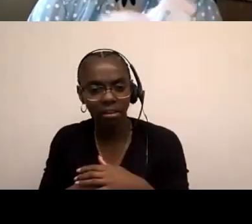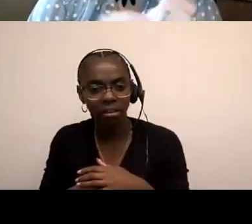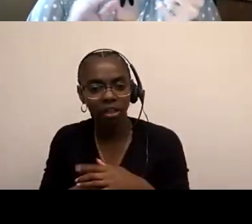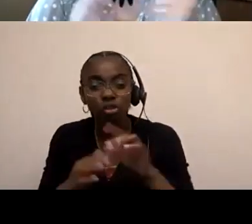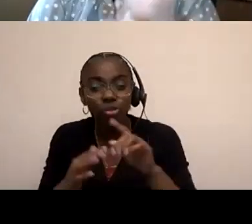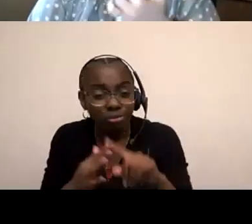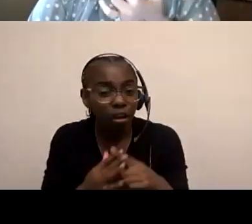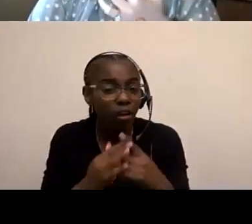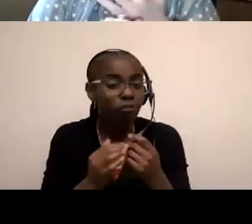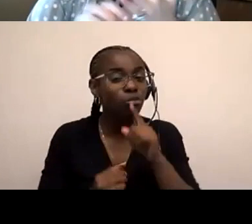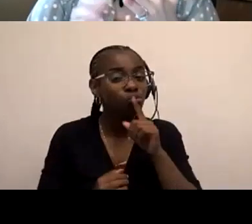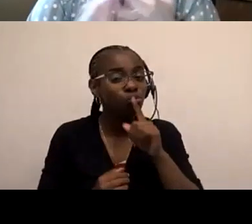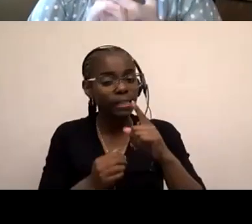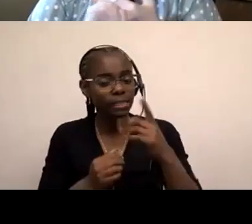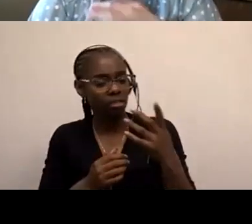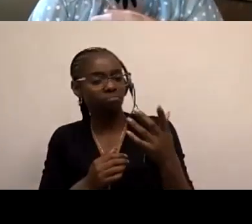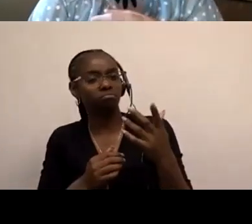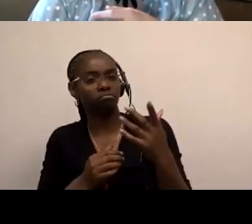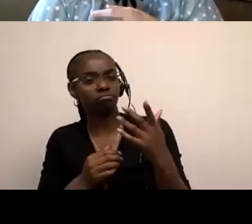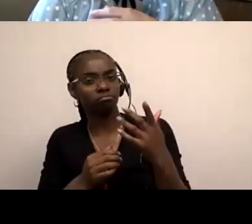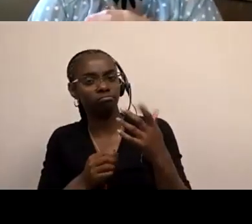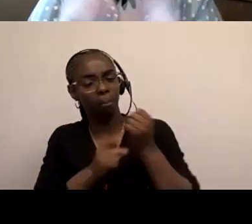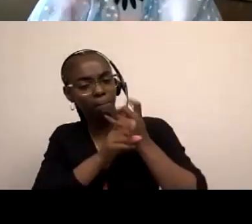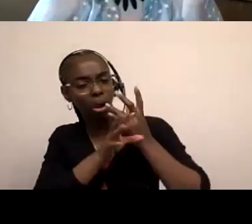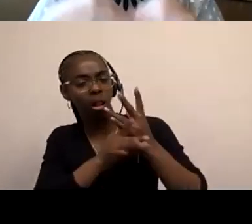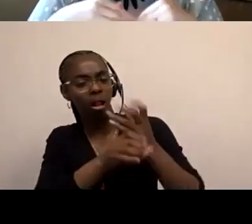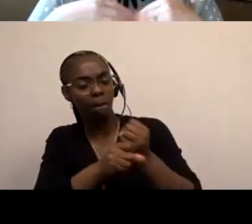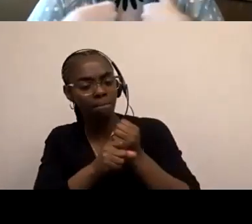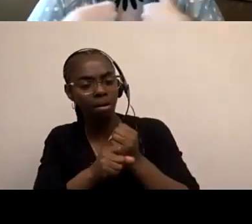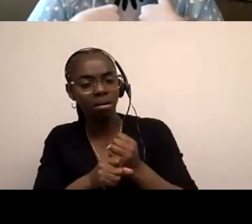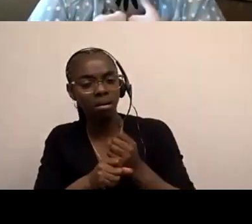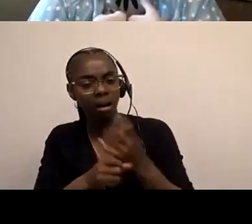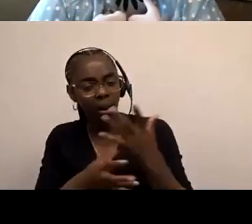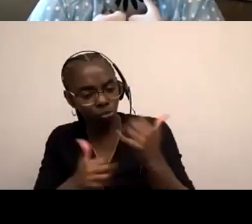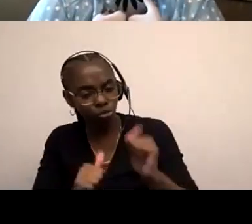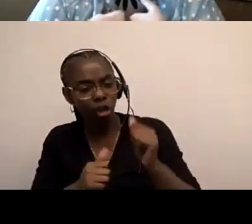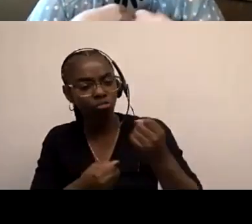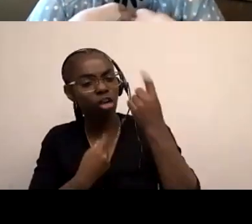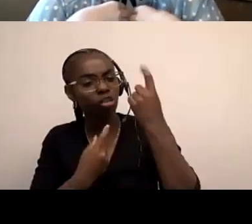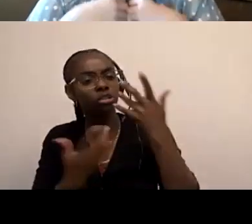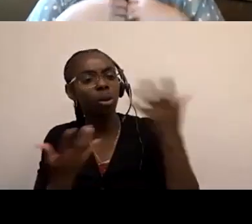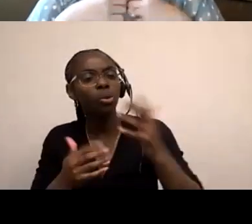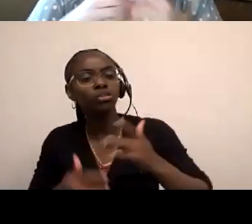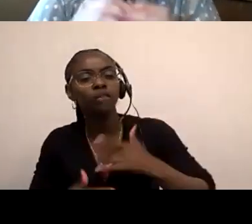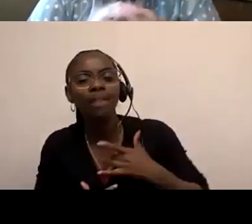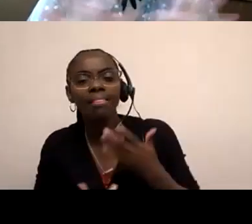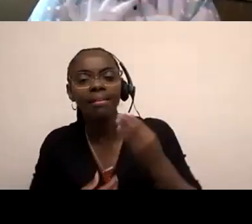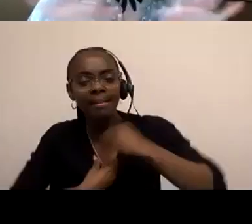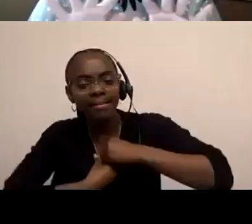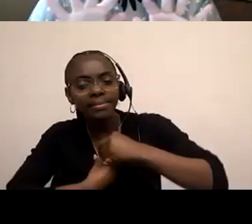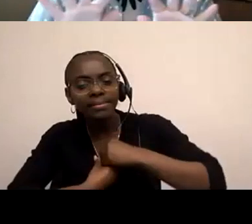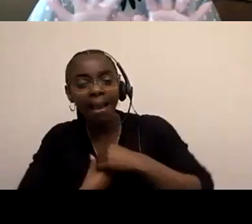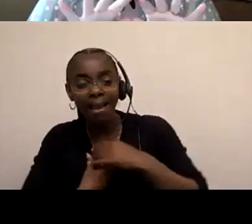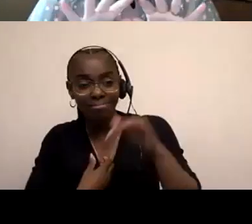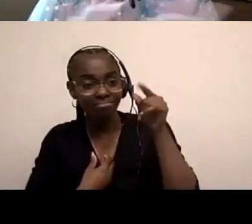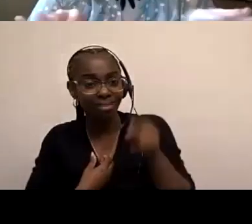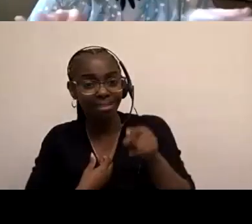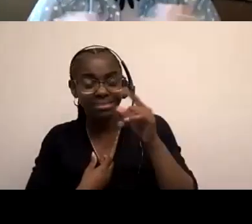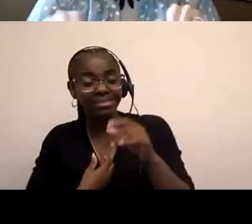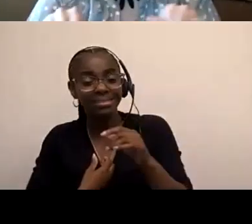BACK TO ME AND SOMETIMES YOU'RE IGNORING ME. I WANT TO UNDERSTAND WHAT YOU'RE FEELING. BECAUSE I KNOW